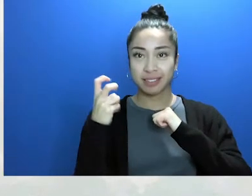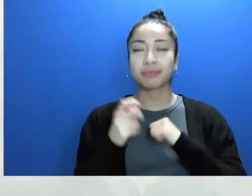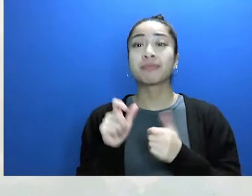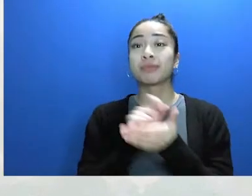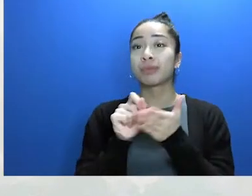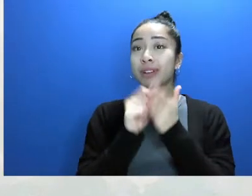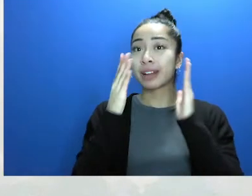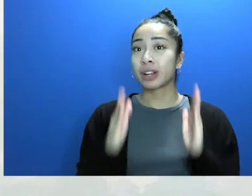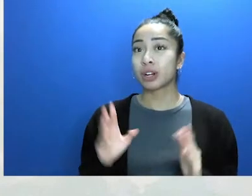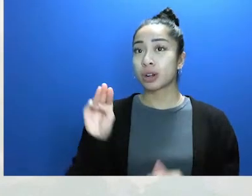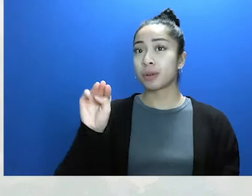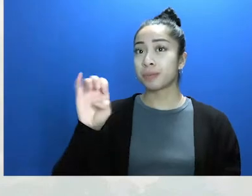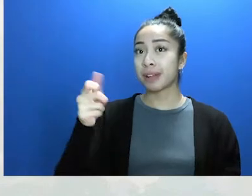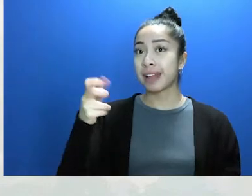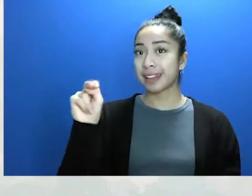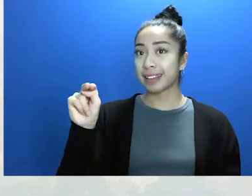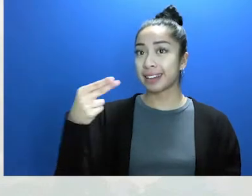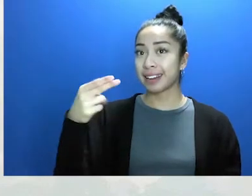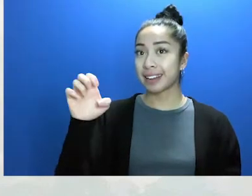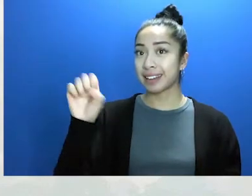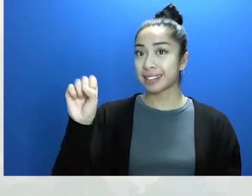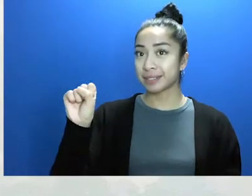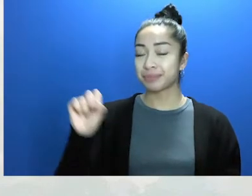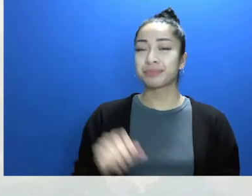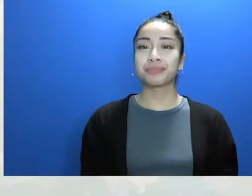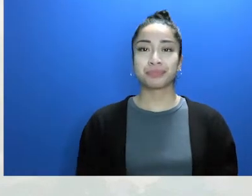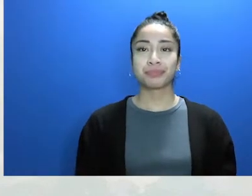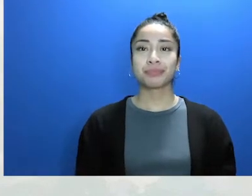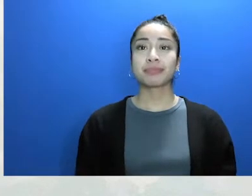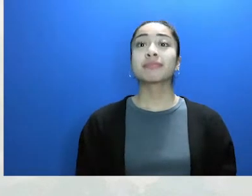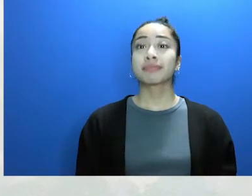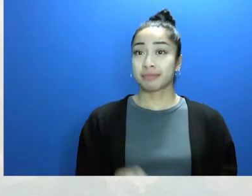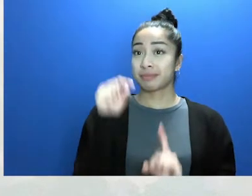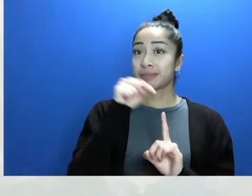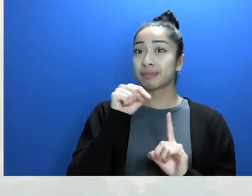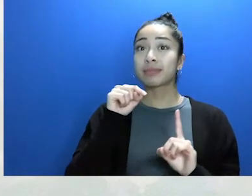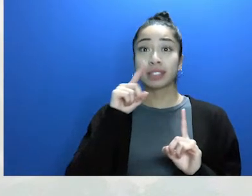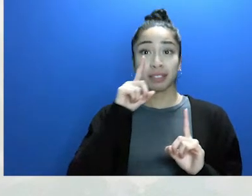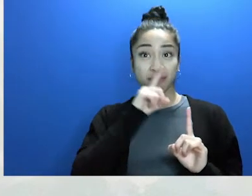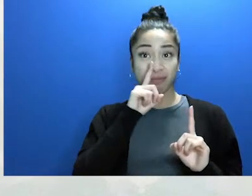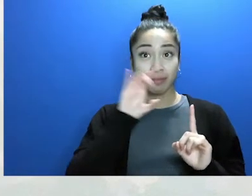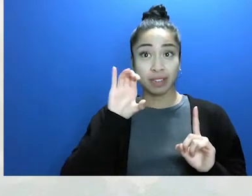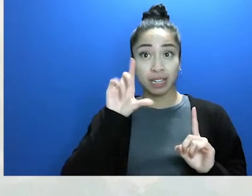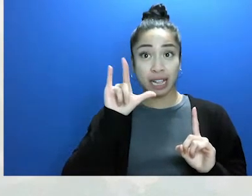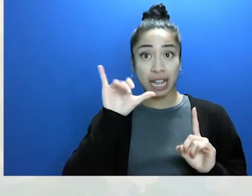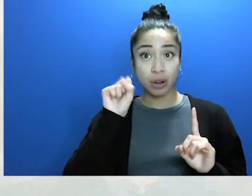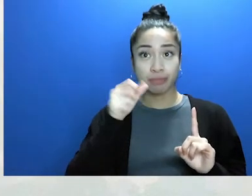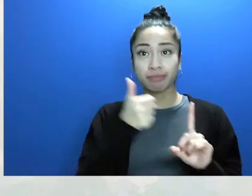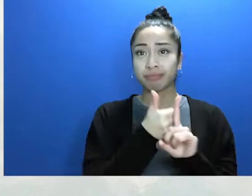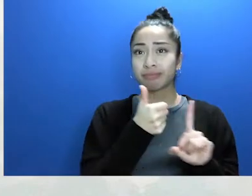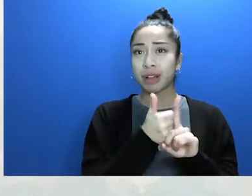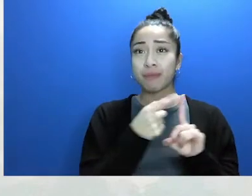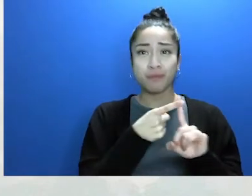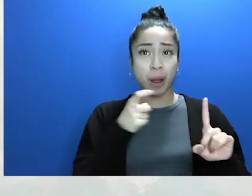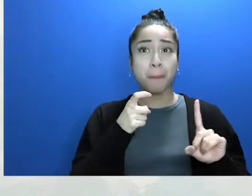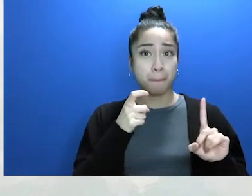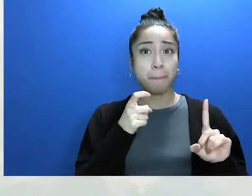for winter was chic little clarisse she traveled so far from her maison in perry